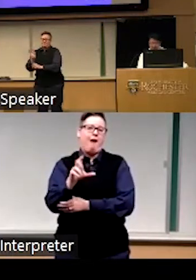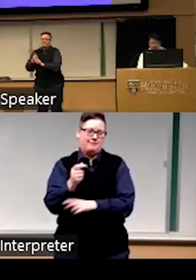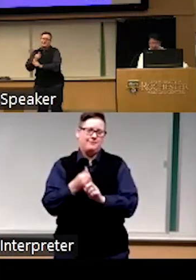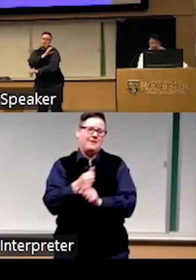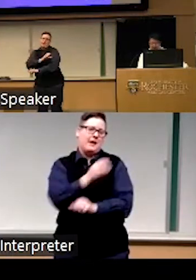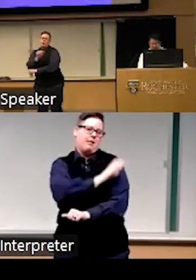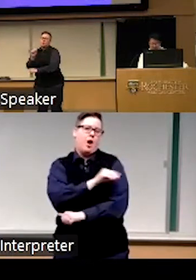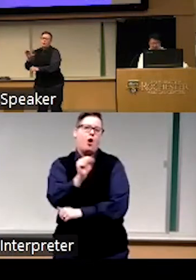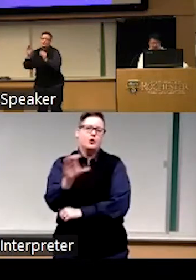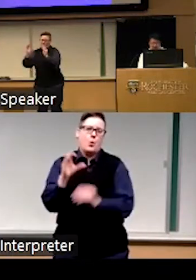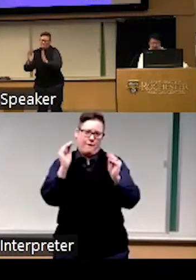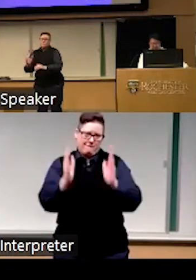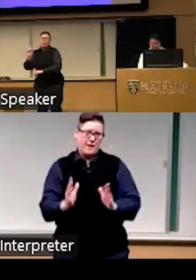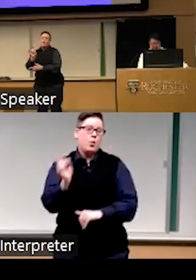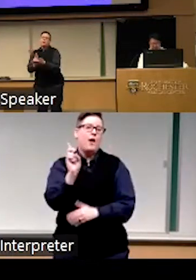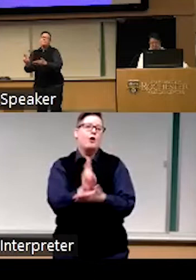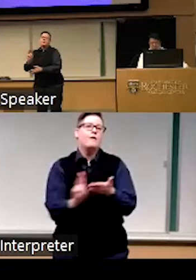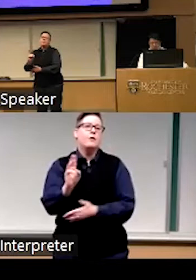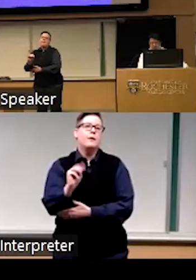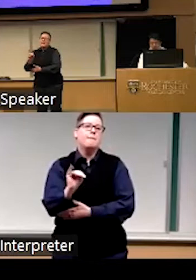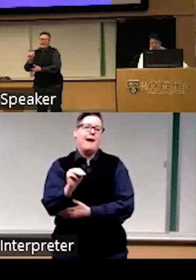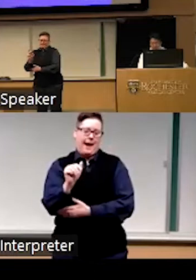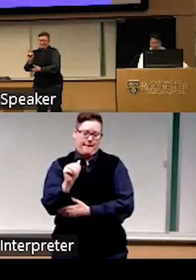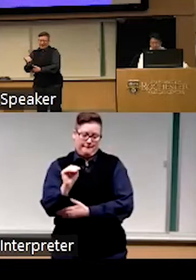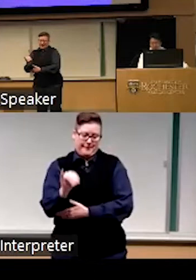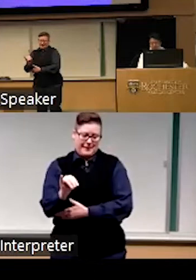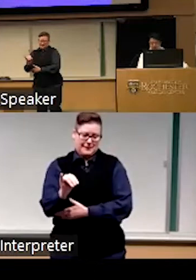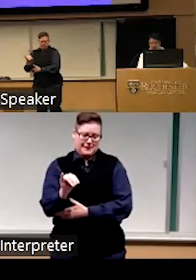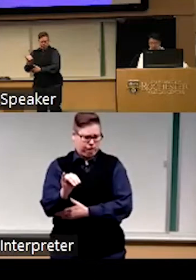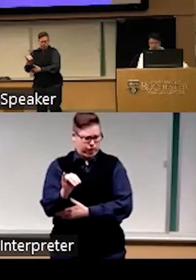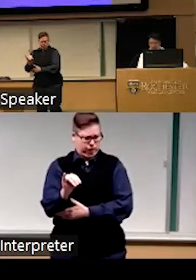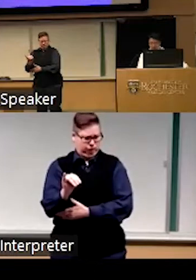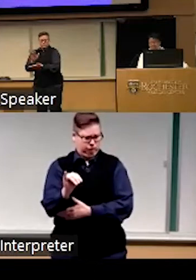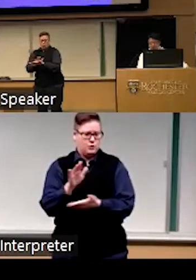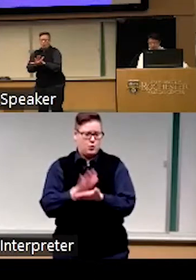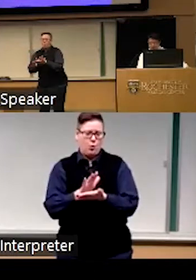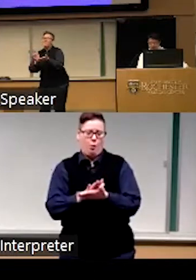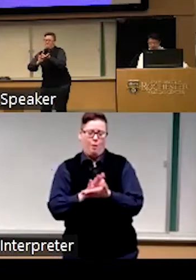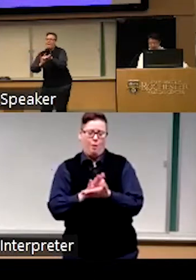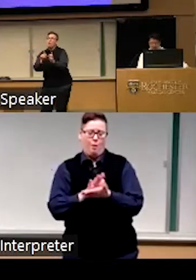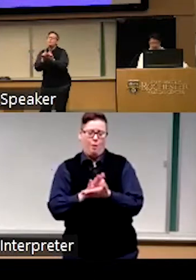professor at University of Miami Miller School of Medicine he is also the president-elect of